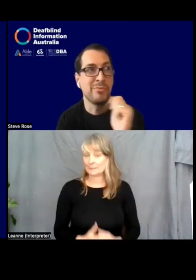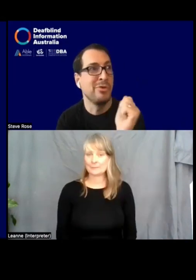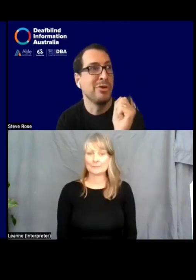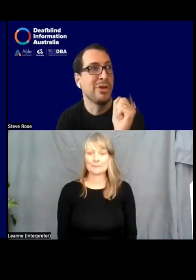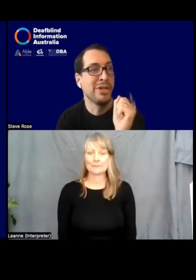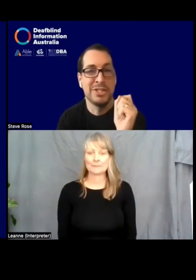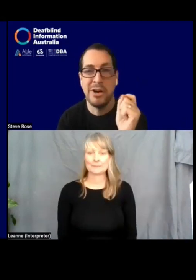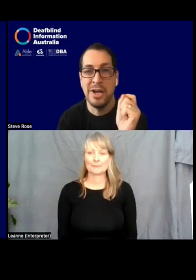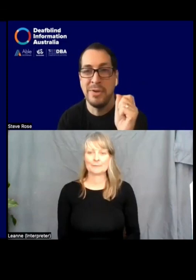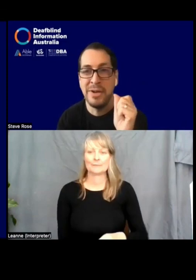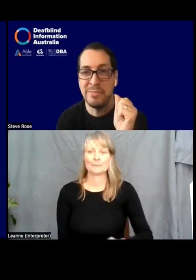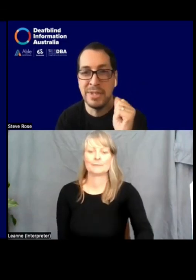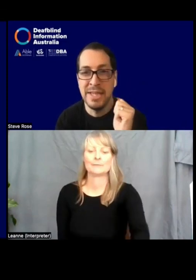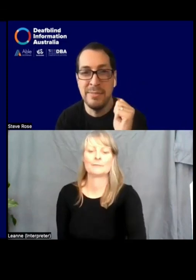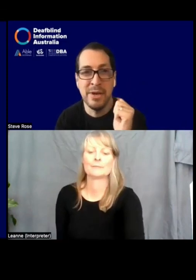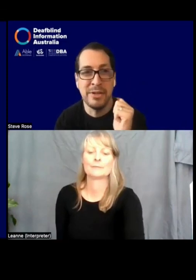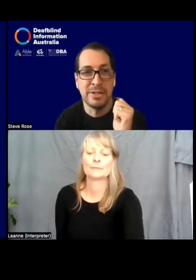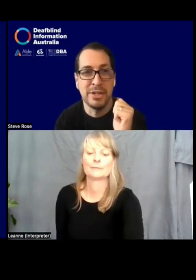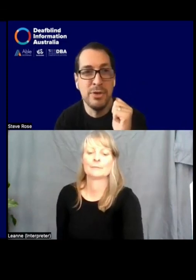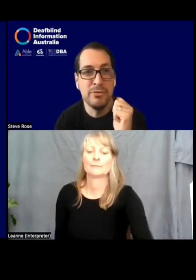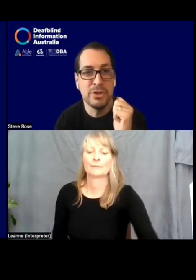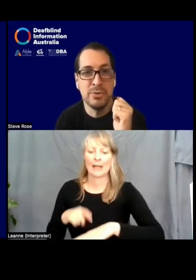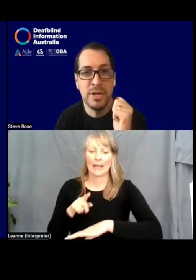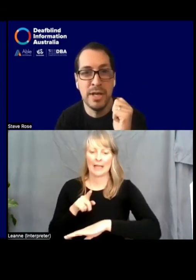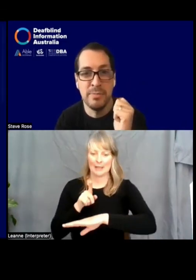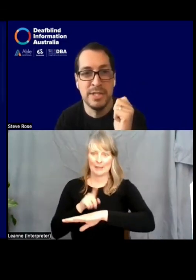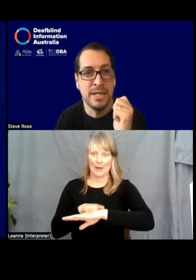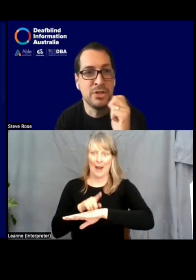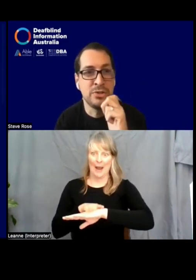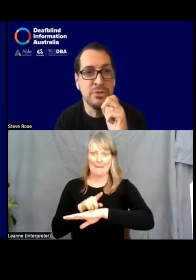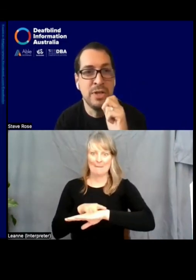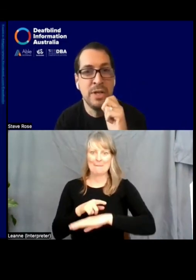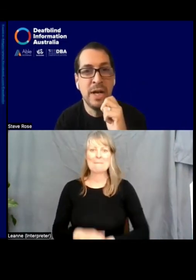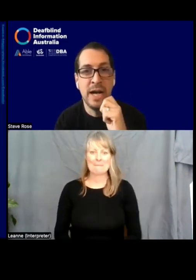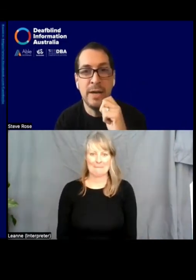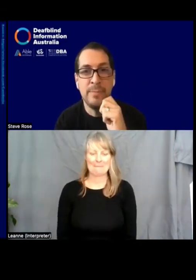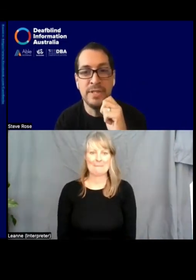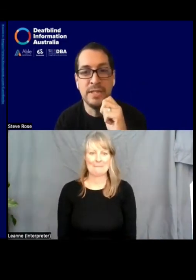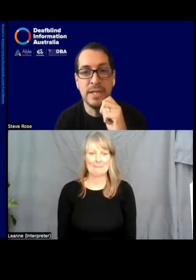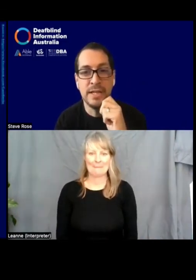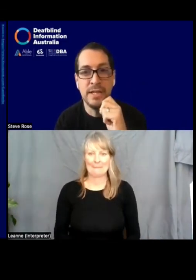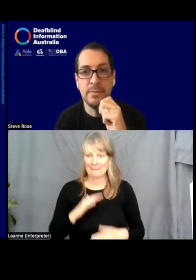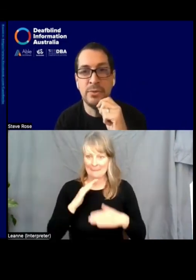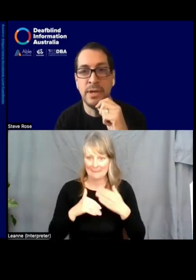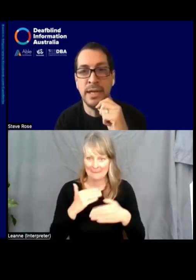I'm looking at time and I'm going to keep going. I'm going to move to another potential. This is another little boy.